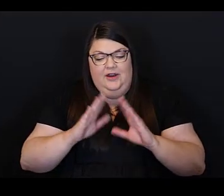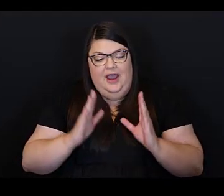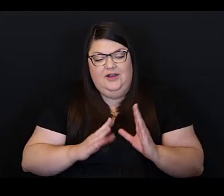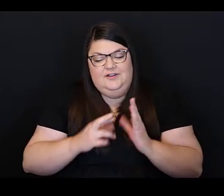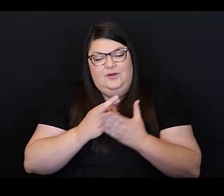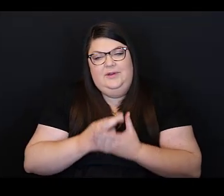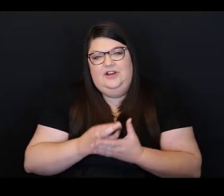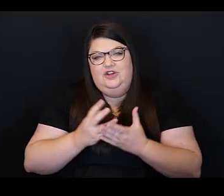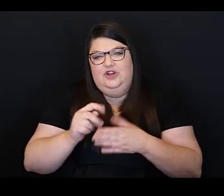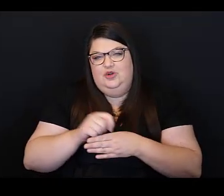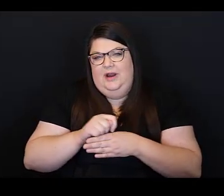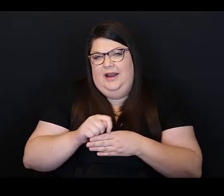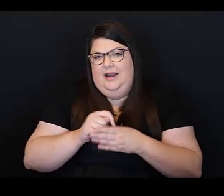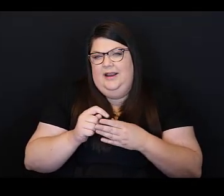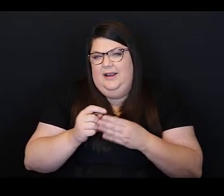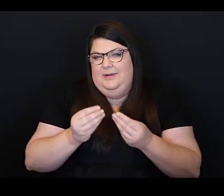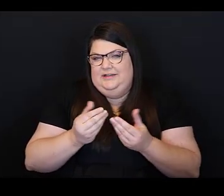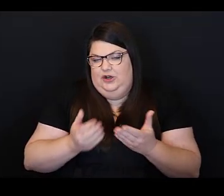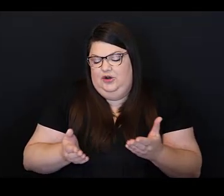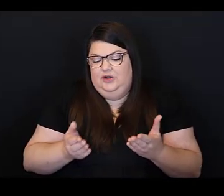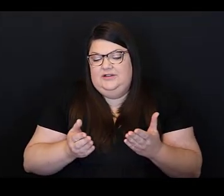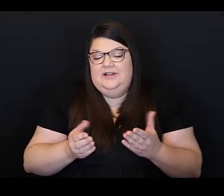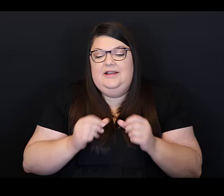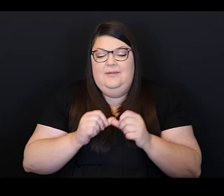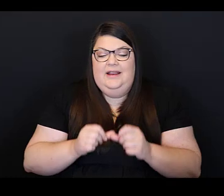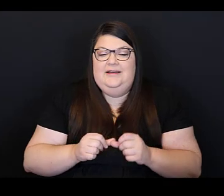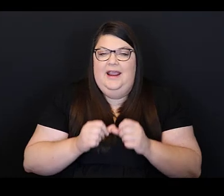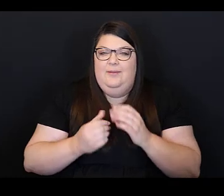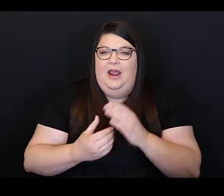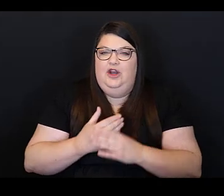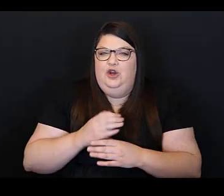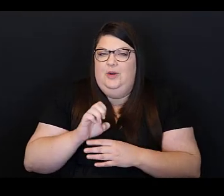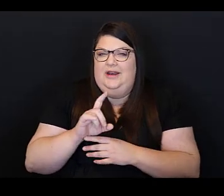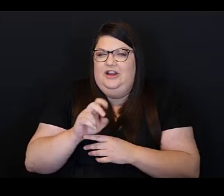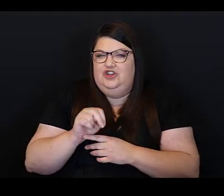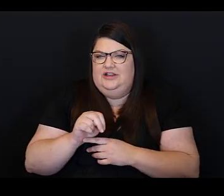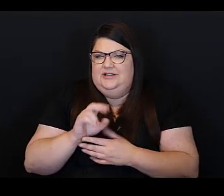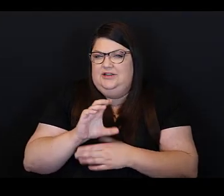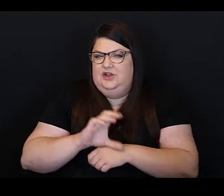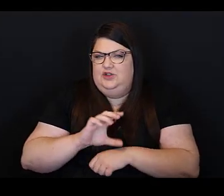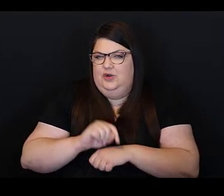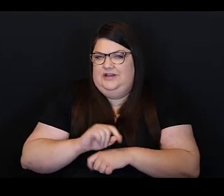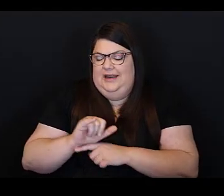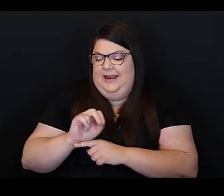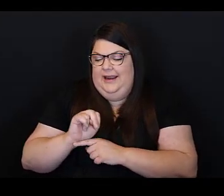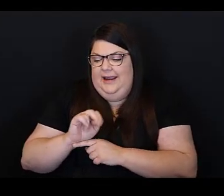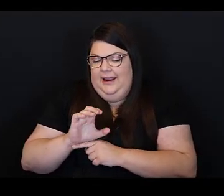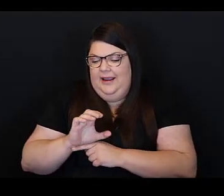Training Materials (NCRTM) is maintained by New Editions Consulting Inc. and sponsored by